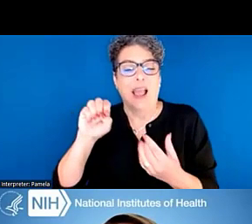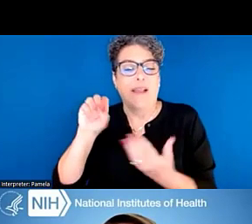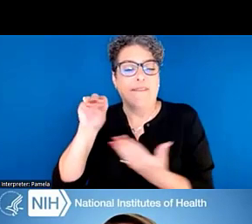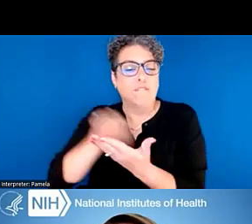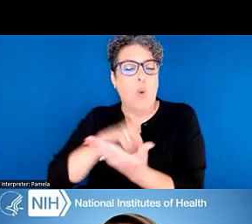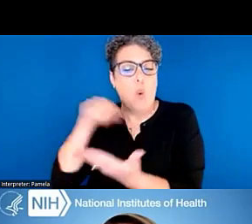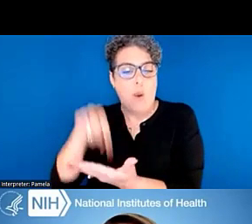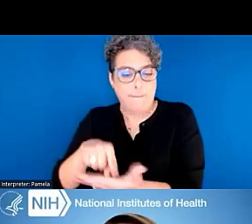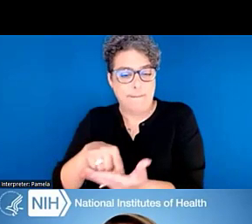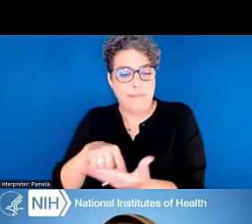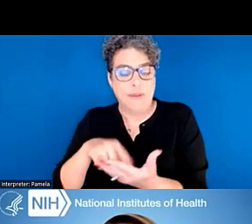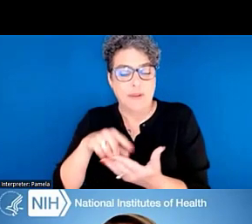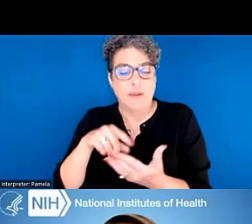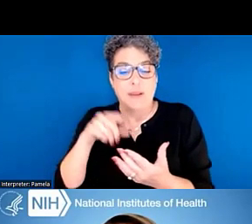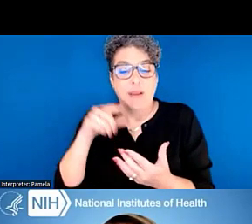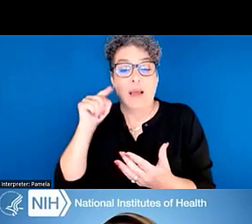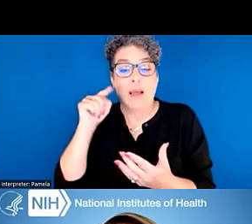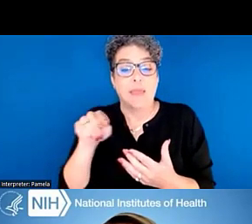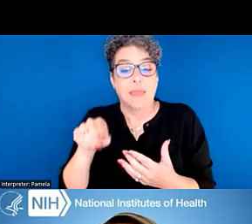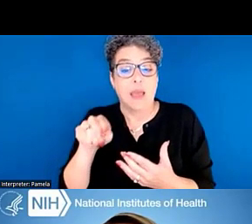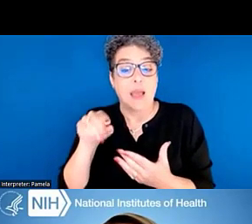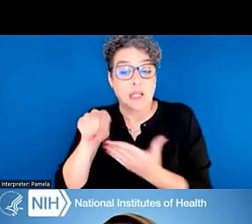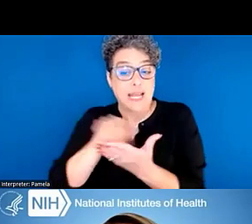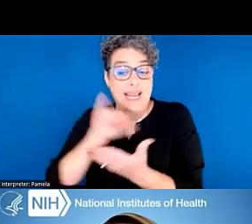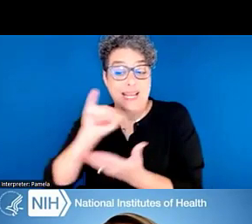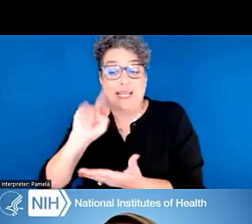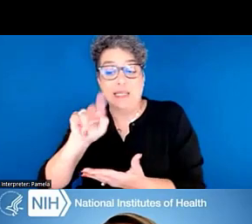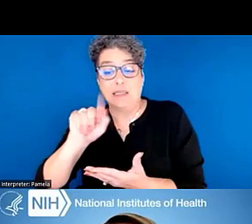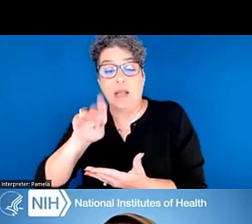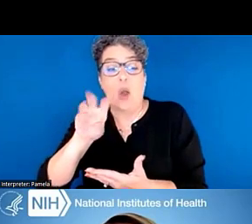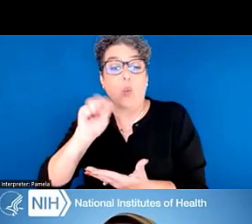by one of the research nurses for the drug trial.